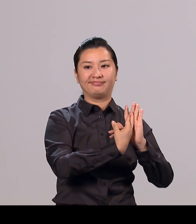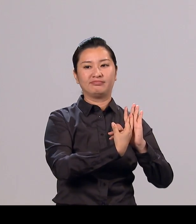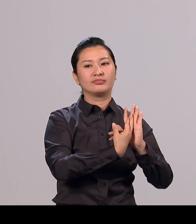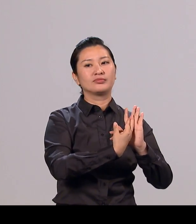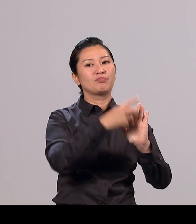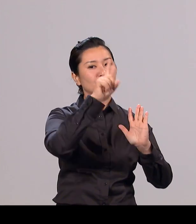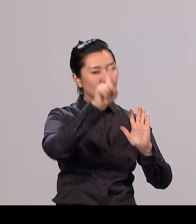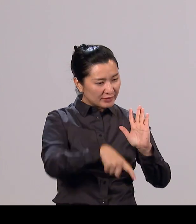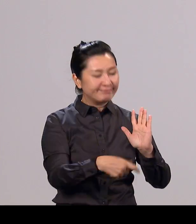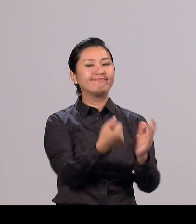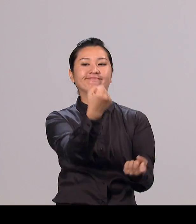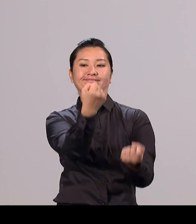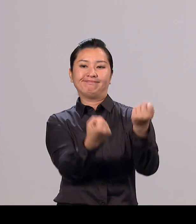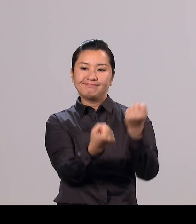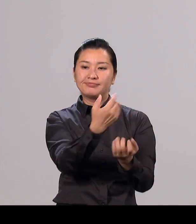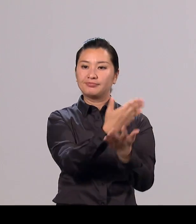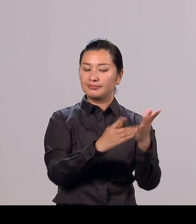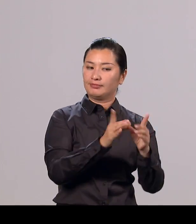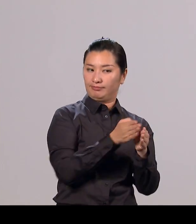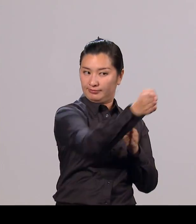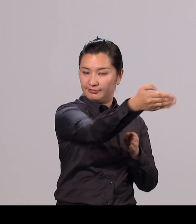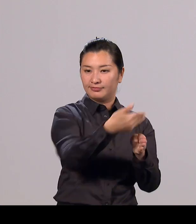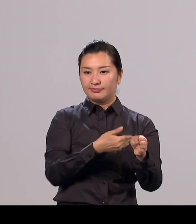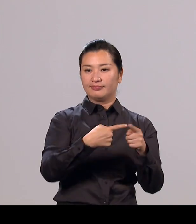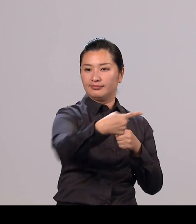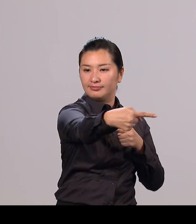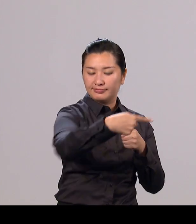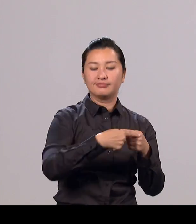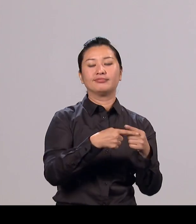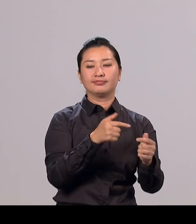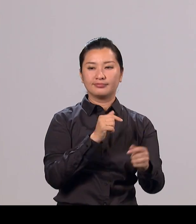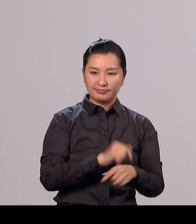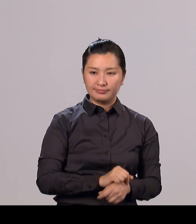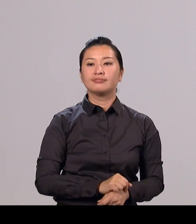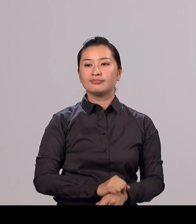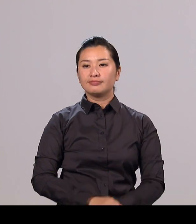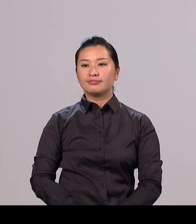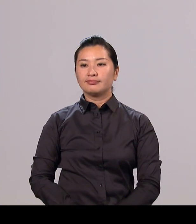There are other statutory requirements which make taxis more expensive to operate.